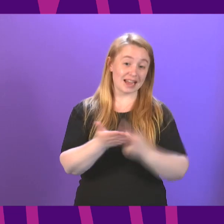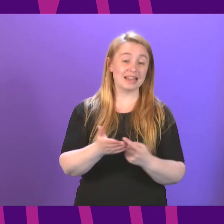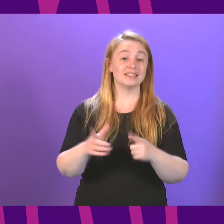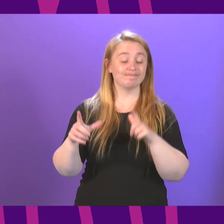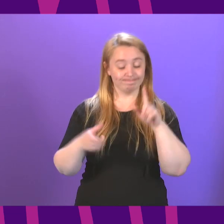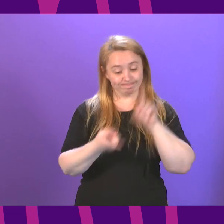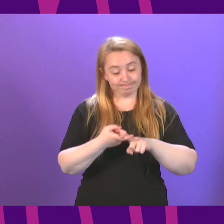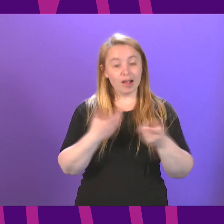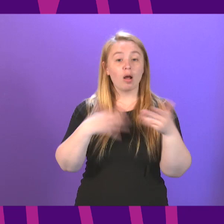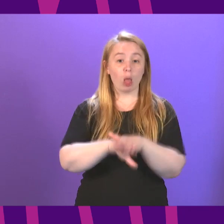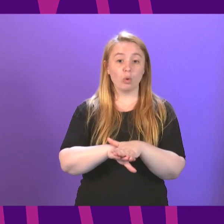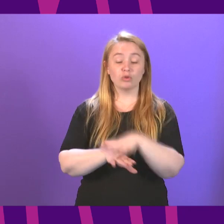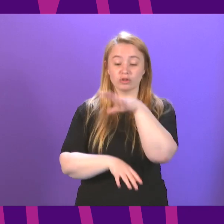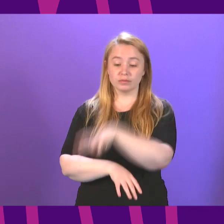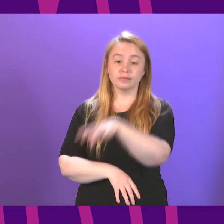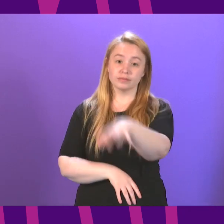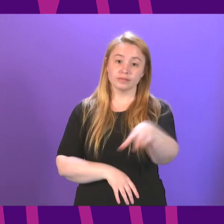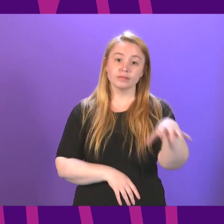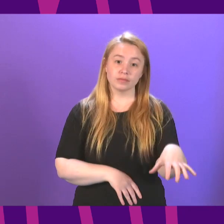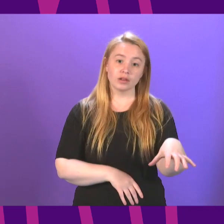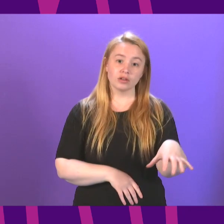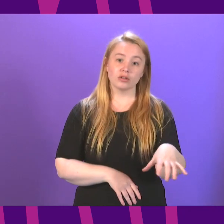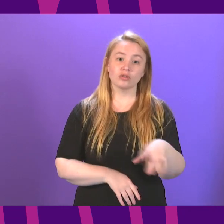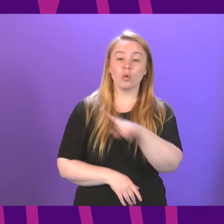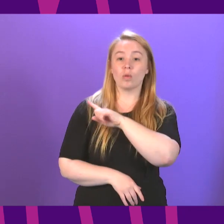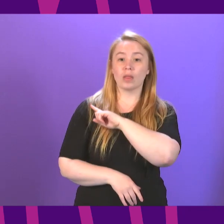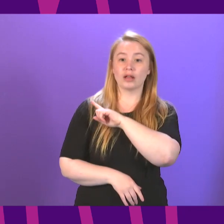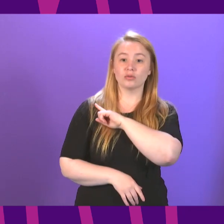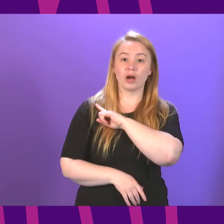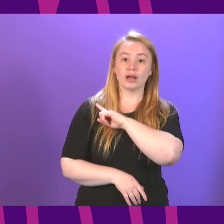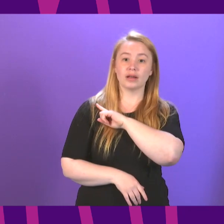after lockdown. The reason that he gives for that does not bear any scrutiny.